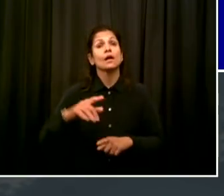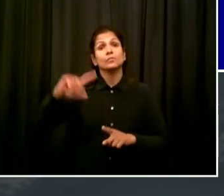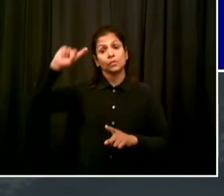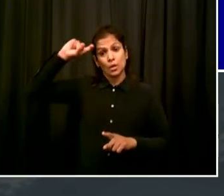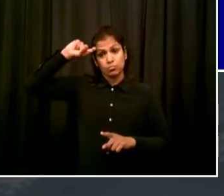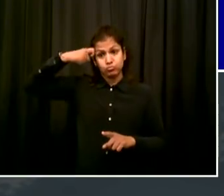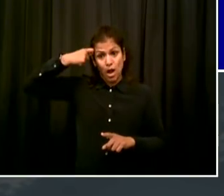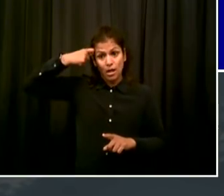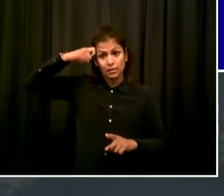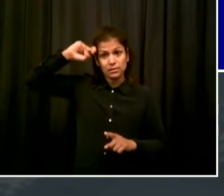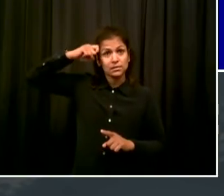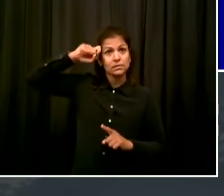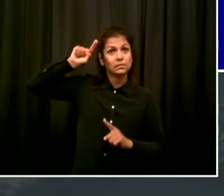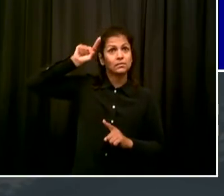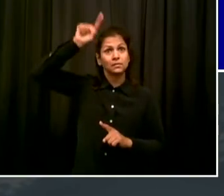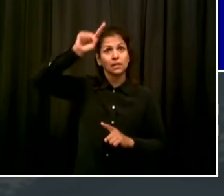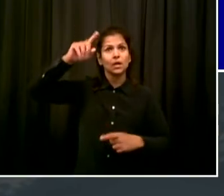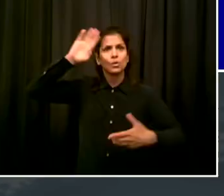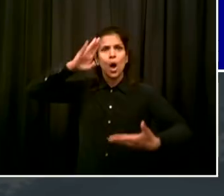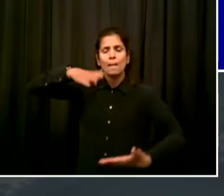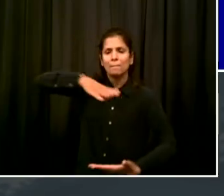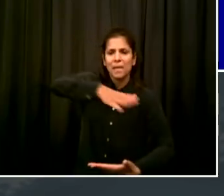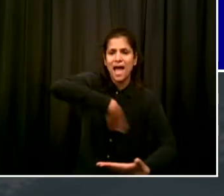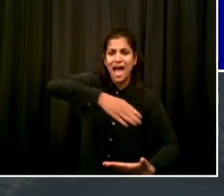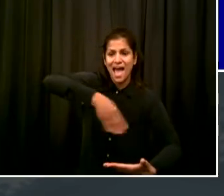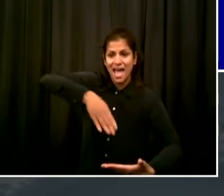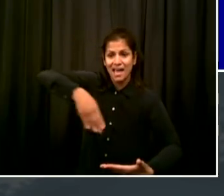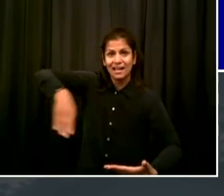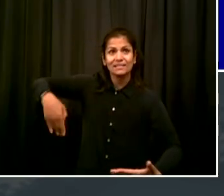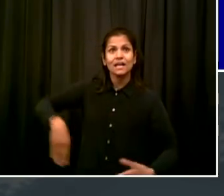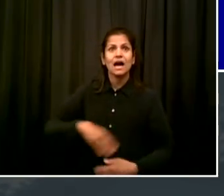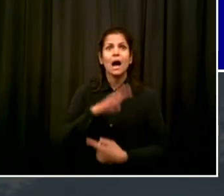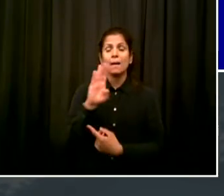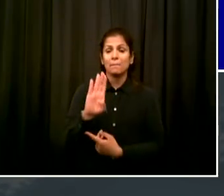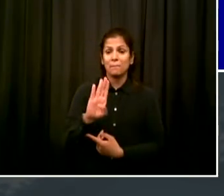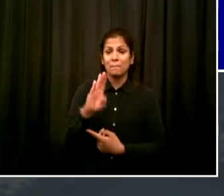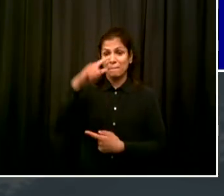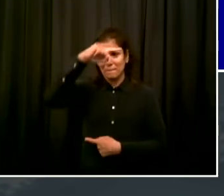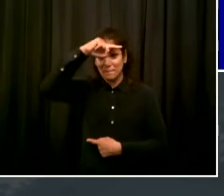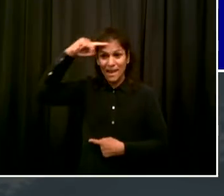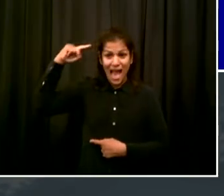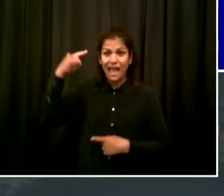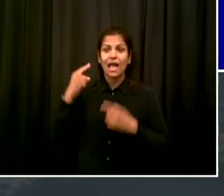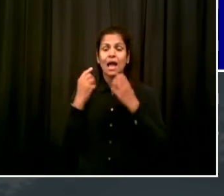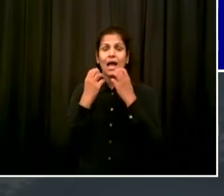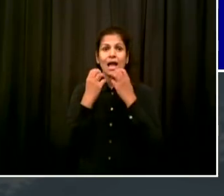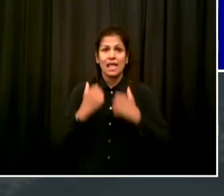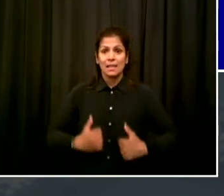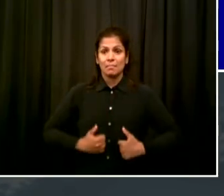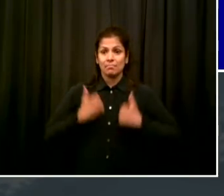SET UP IN THE BRONX WHEN WE HAD A MOMENT TO REFLECT PAINTING THE BLACK LIVES MURAL IN THE